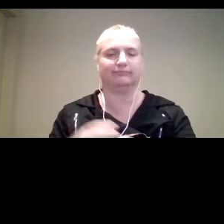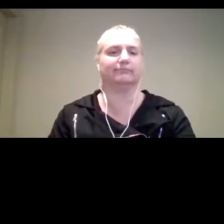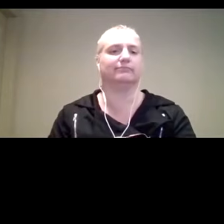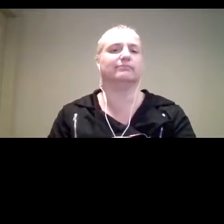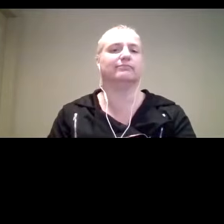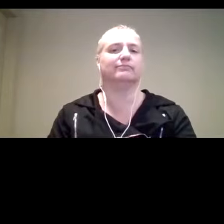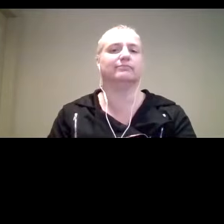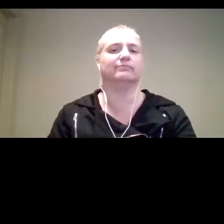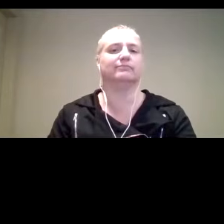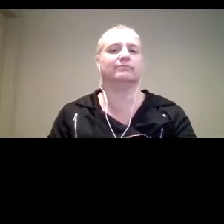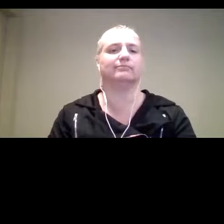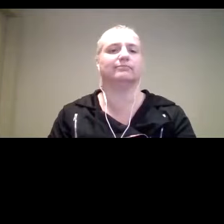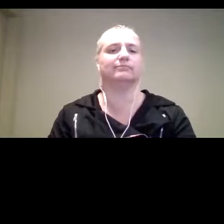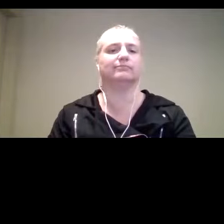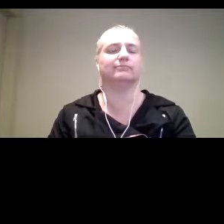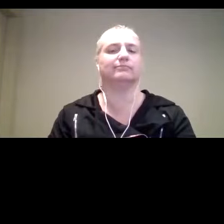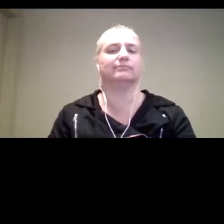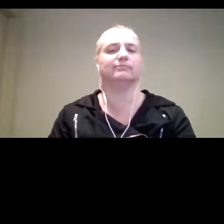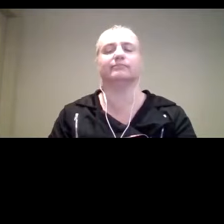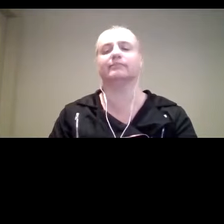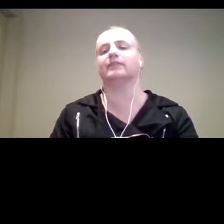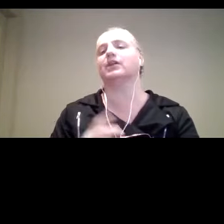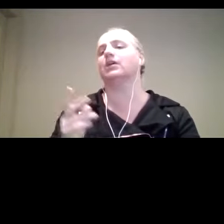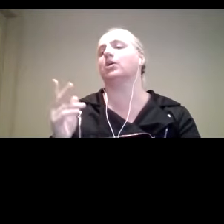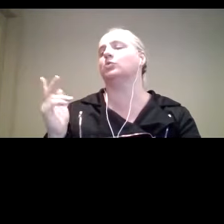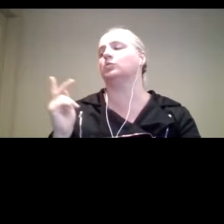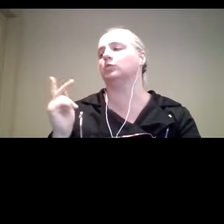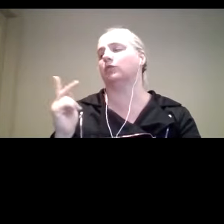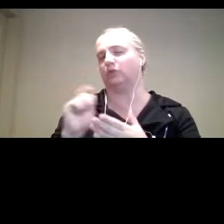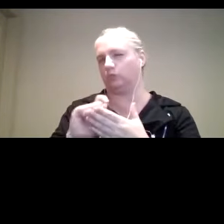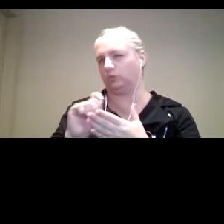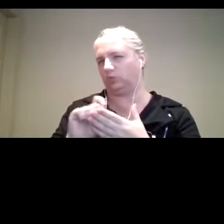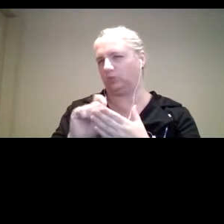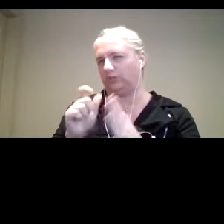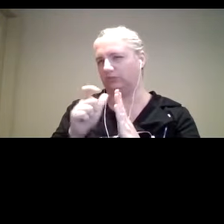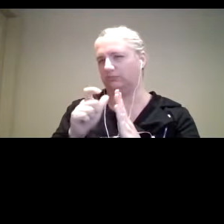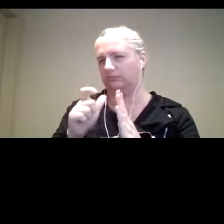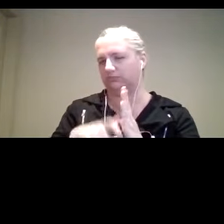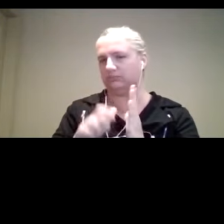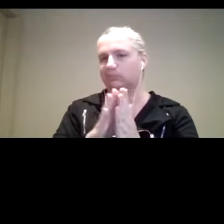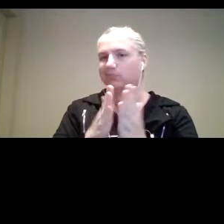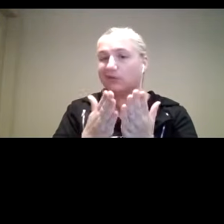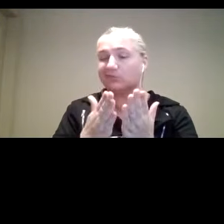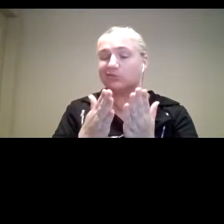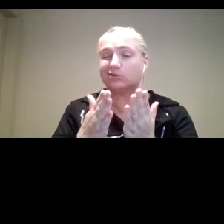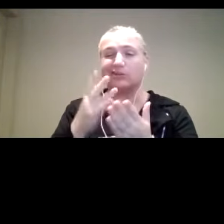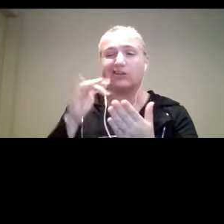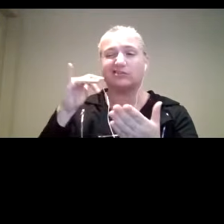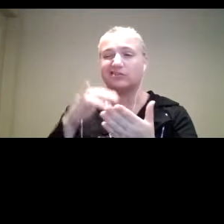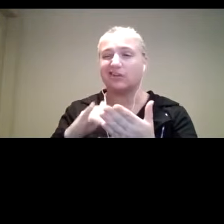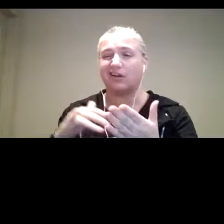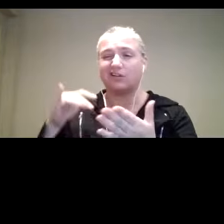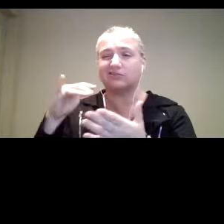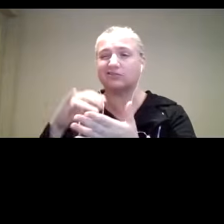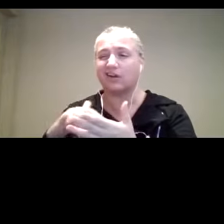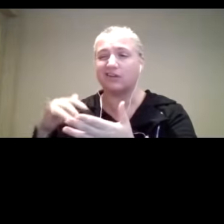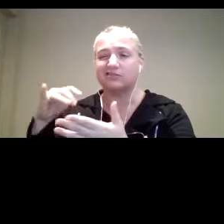So, as Dr. Etscheidt and I were writing this manuscript and studying all of these pieces of the IDEA,